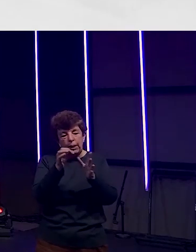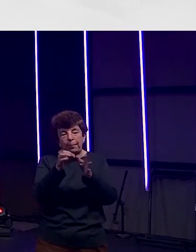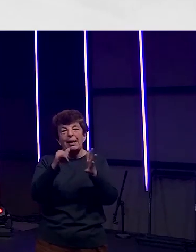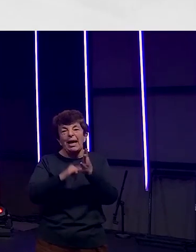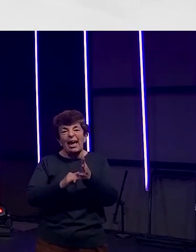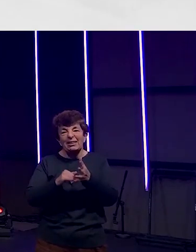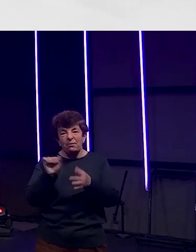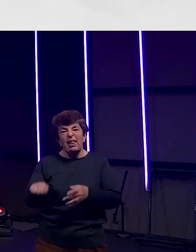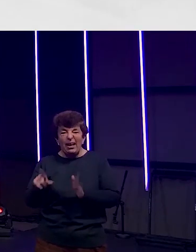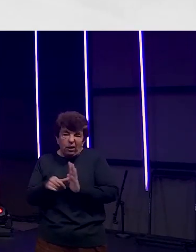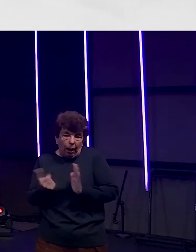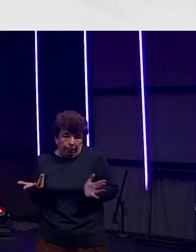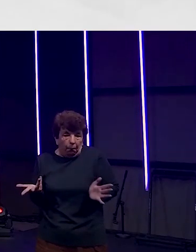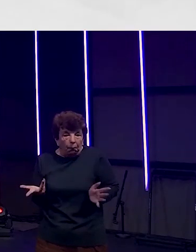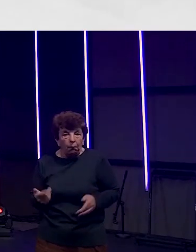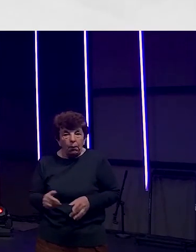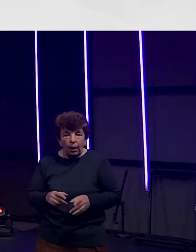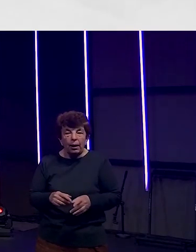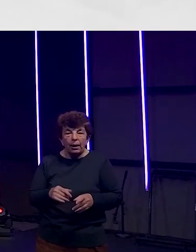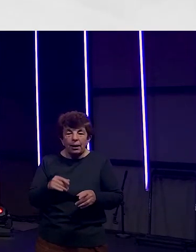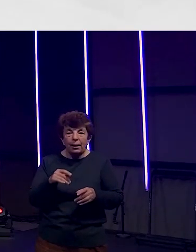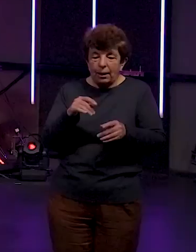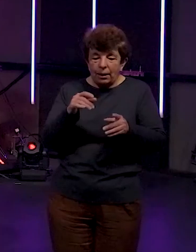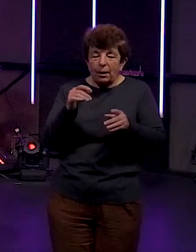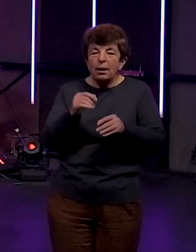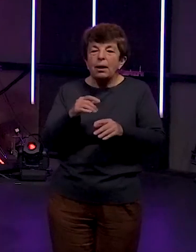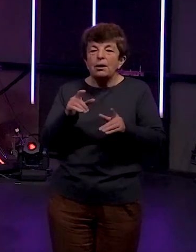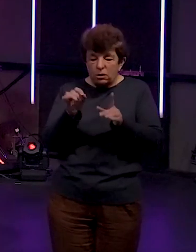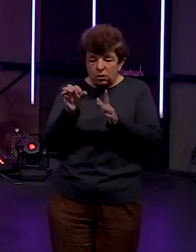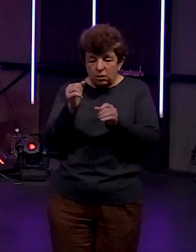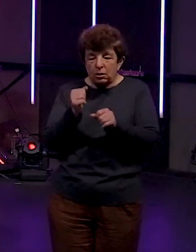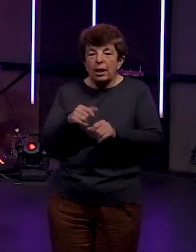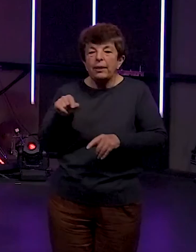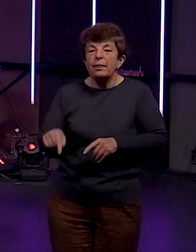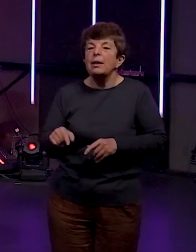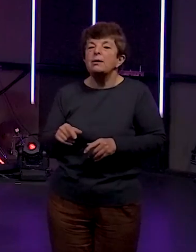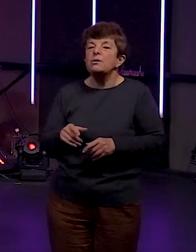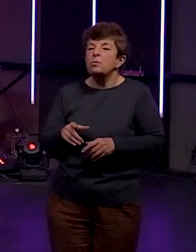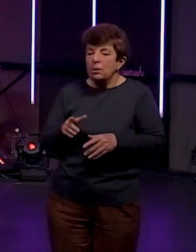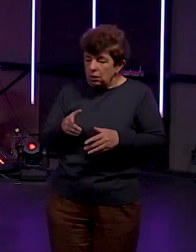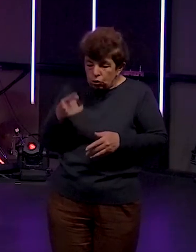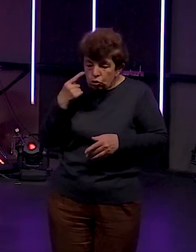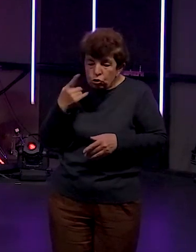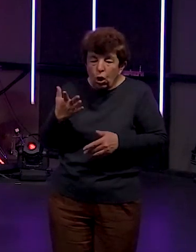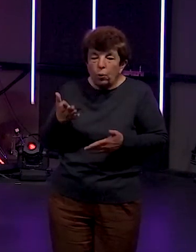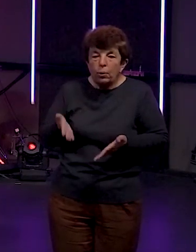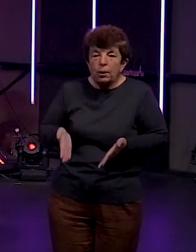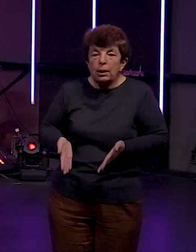era - the global positioning system - that this was that the direction